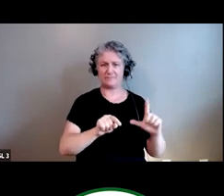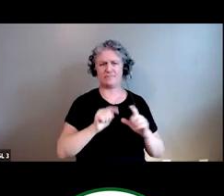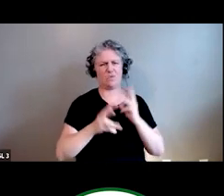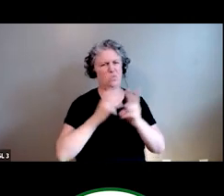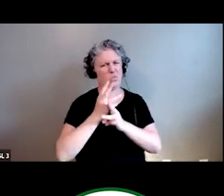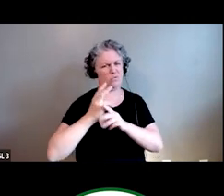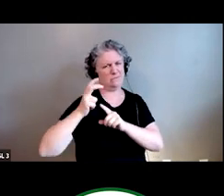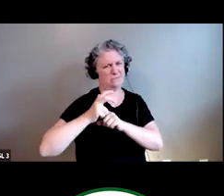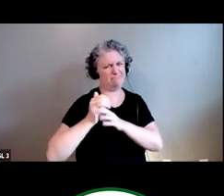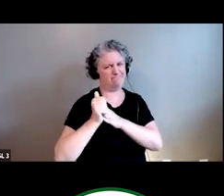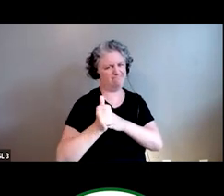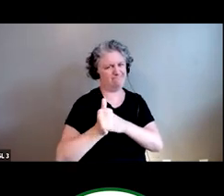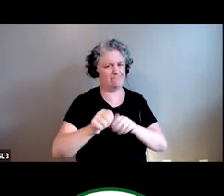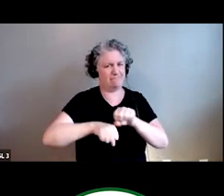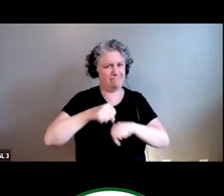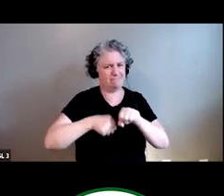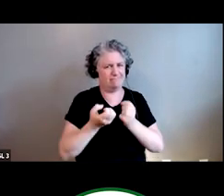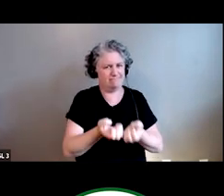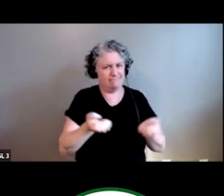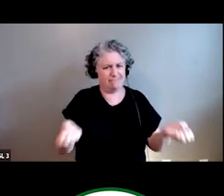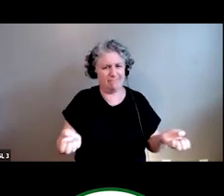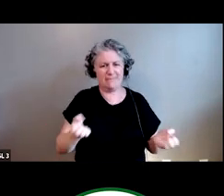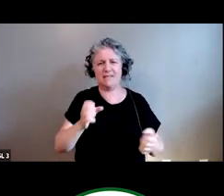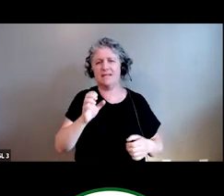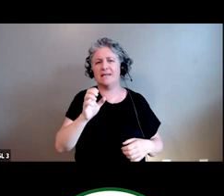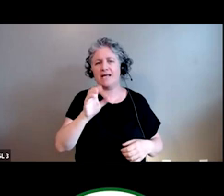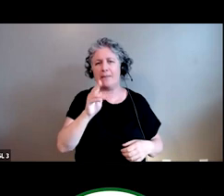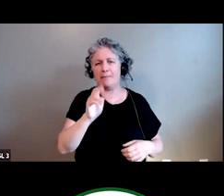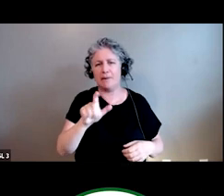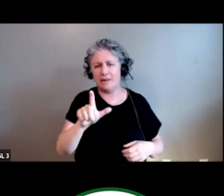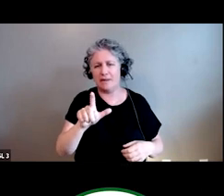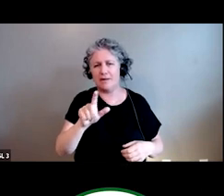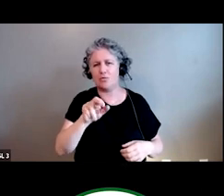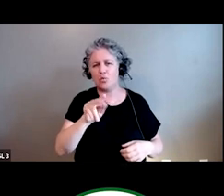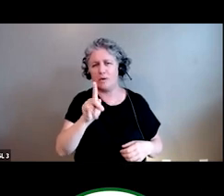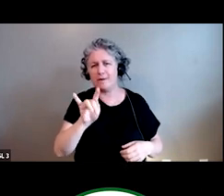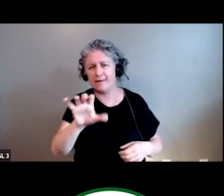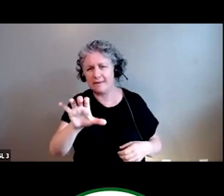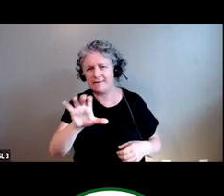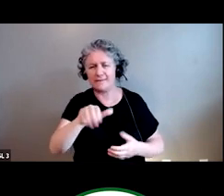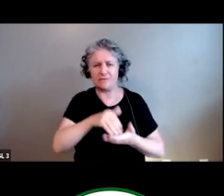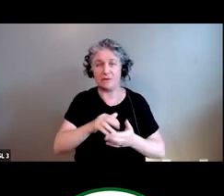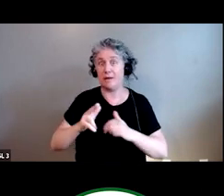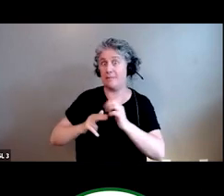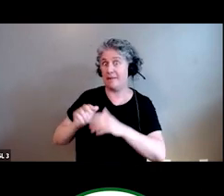It's called a bowhead reach and is built in Calgary. Only 45 min from where we operate our programming.